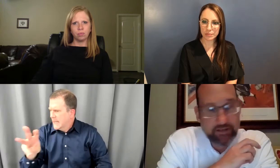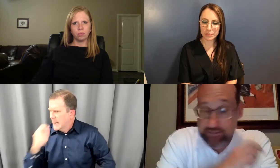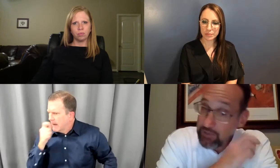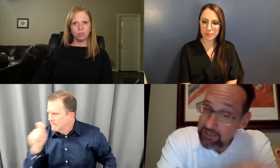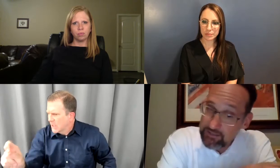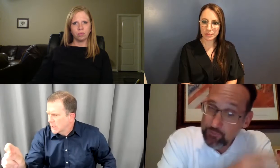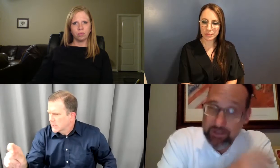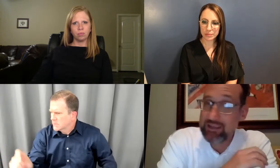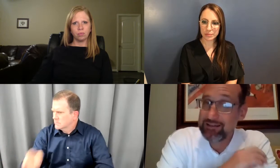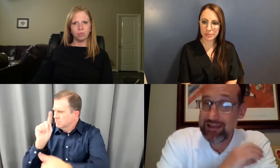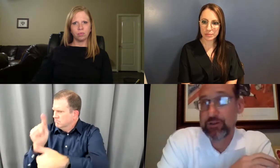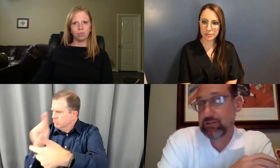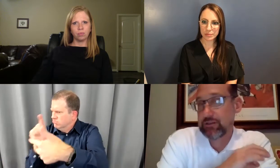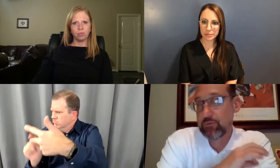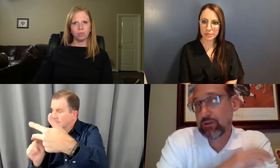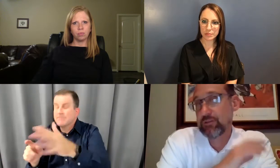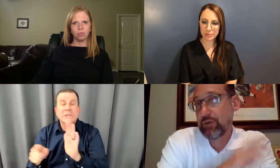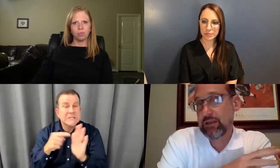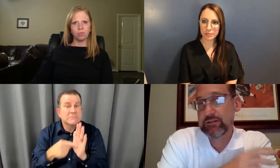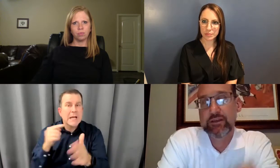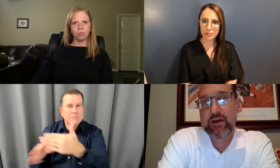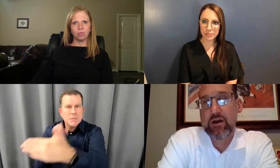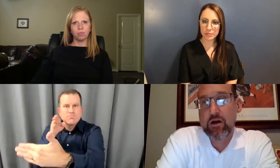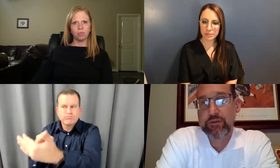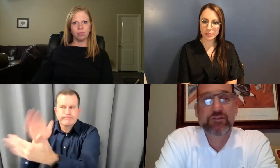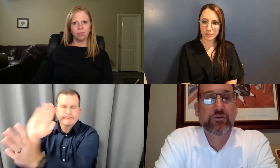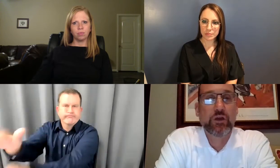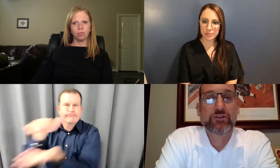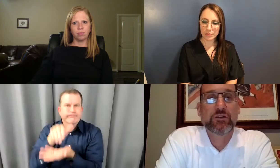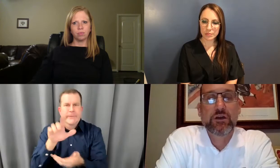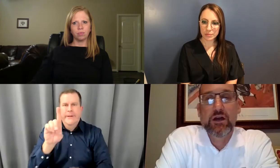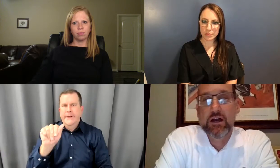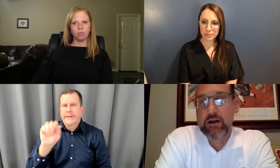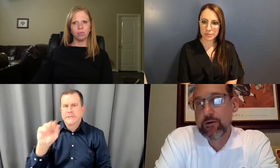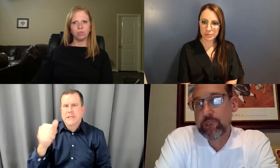and in some cases we can get damages, it really depends on the situation,